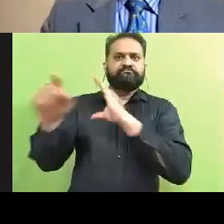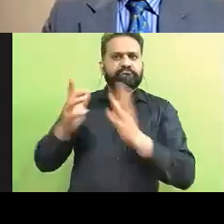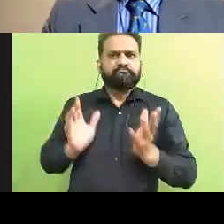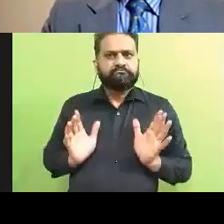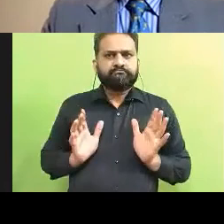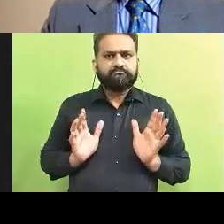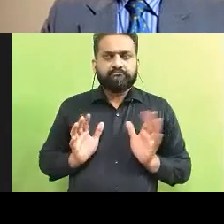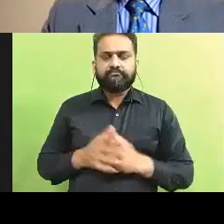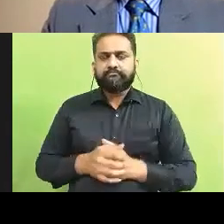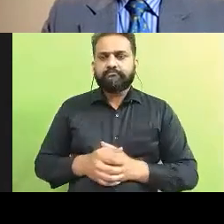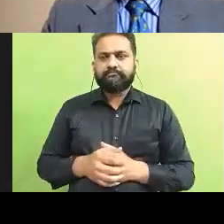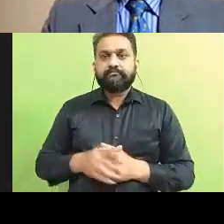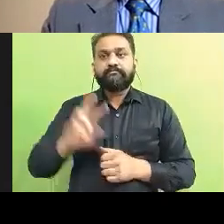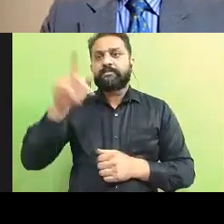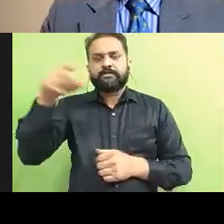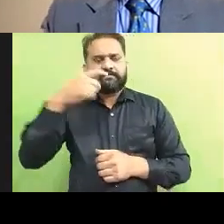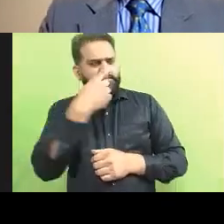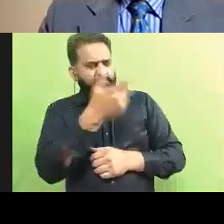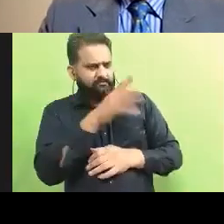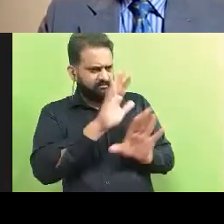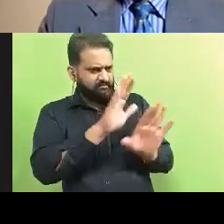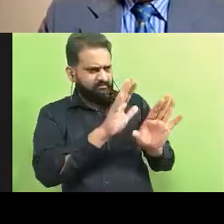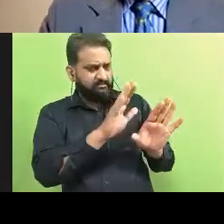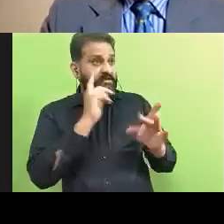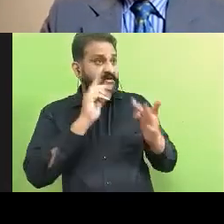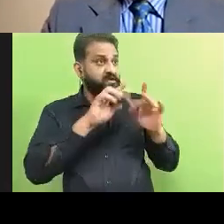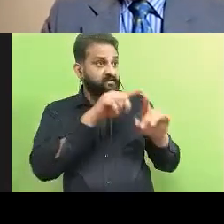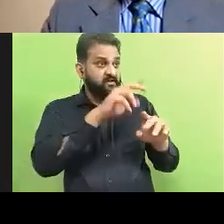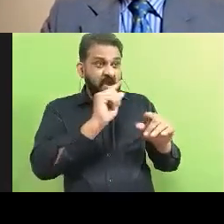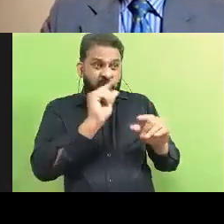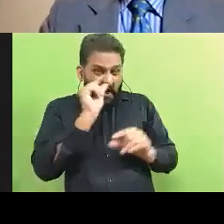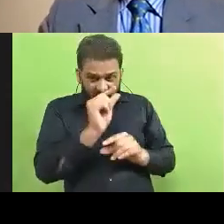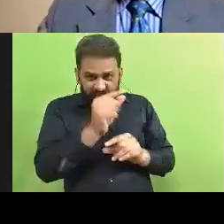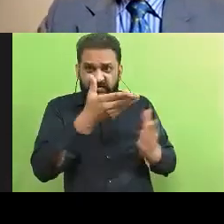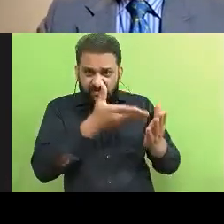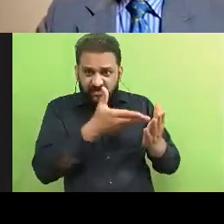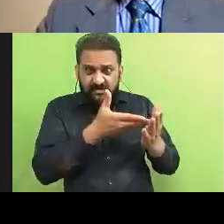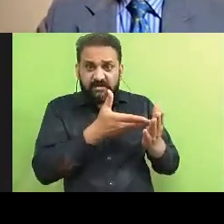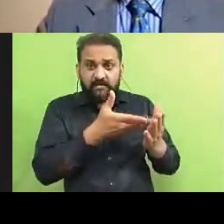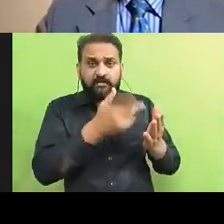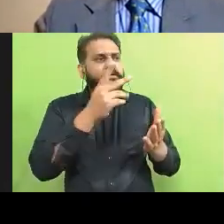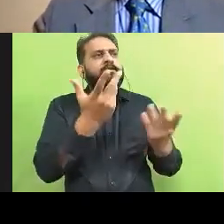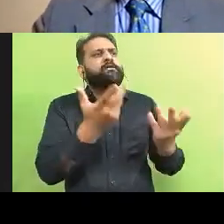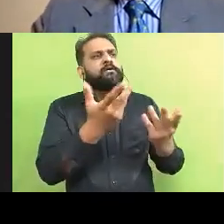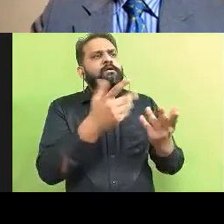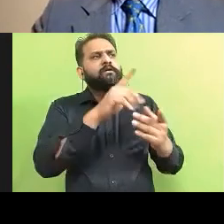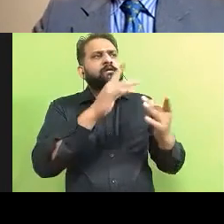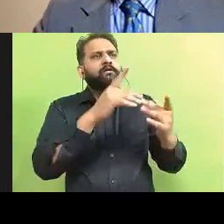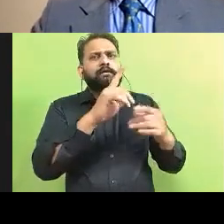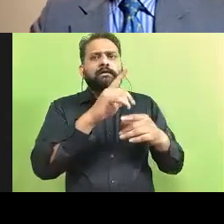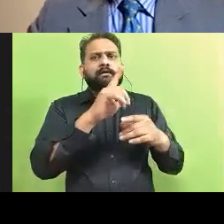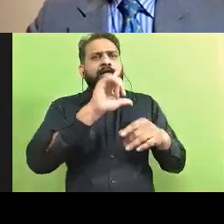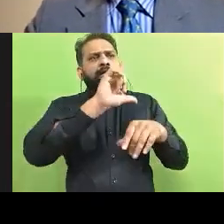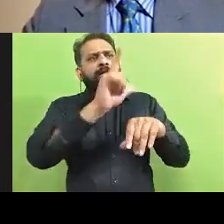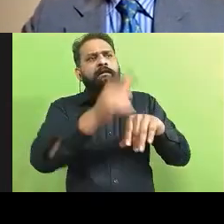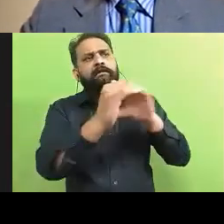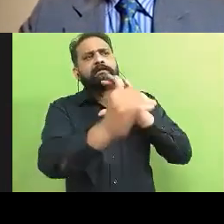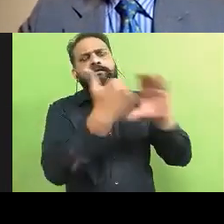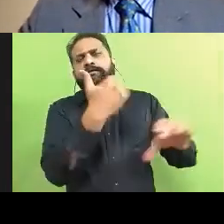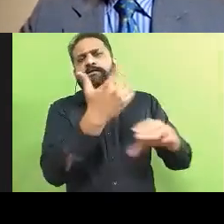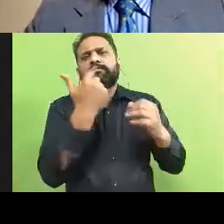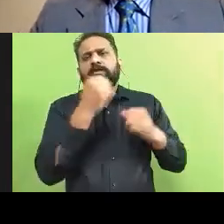other person can say if it was so urgent then why did you send it by letter why did you send by post